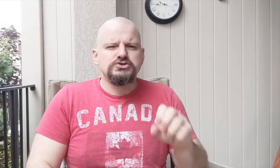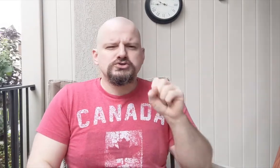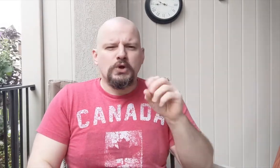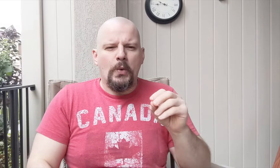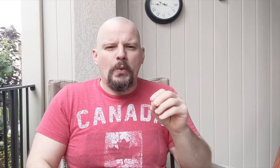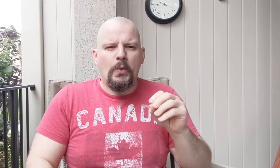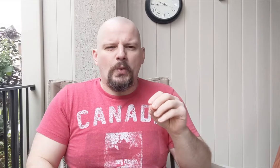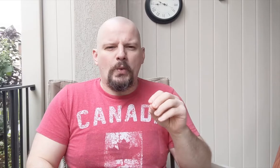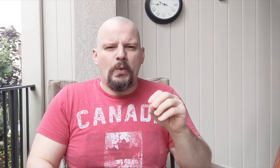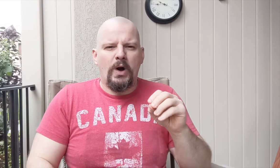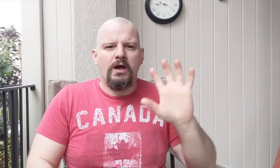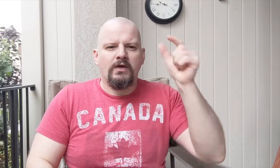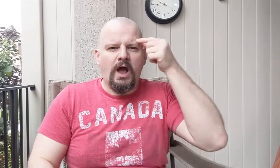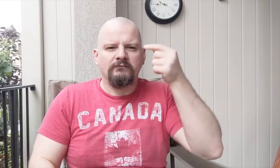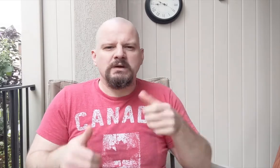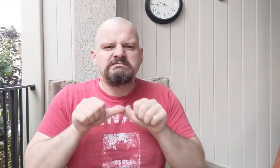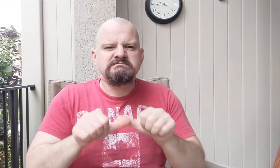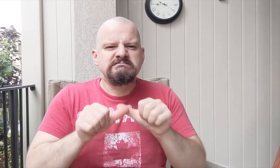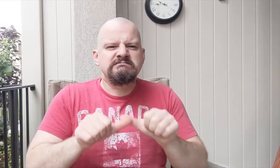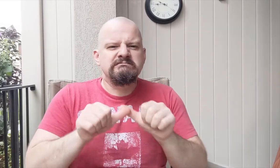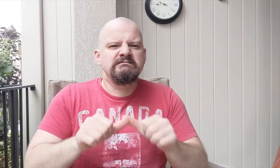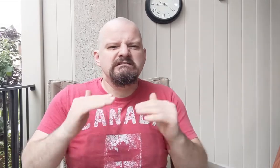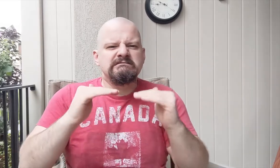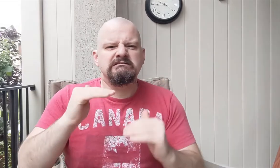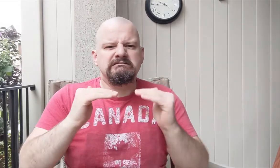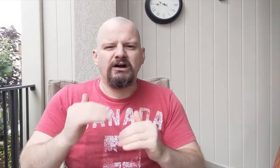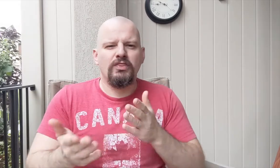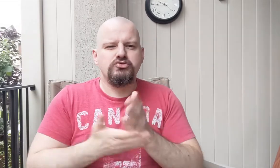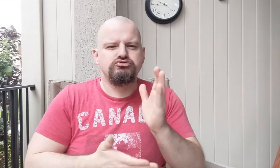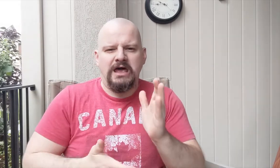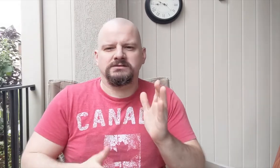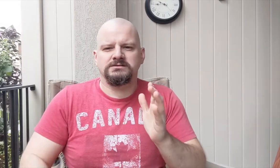So the government are persistent to dehumanize our rights.